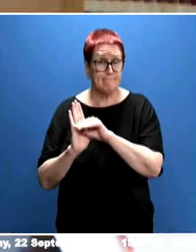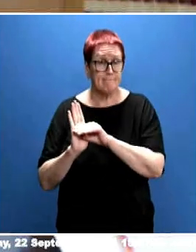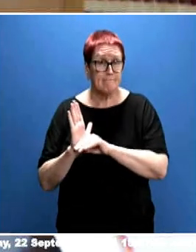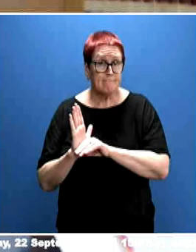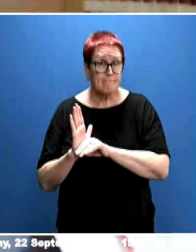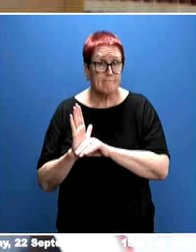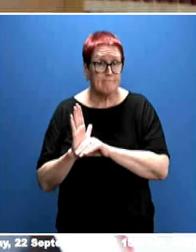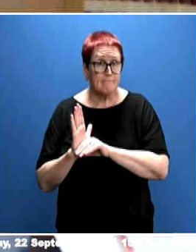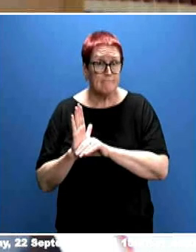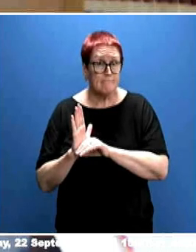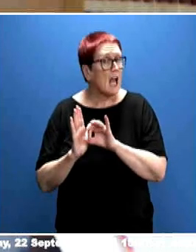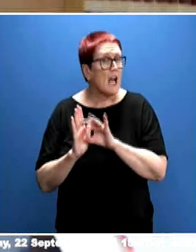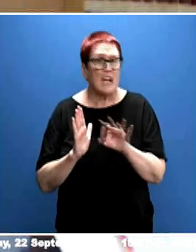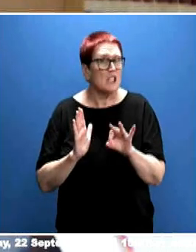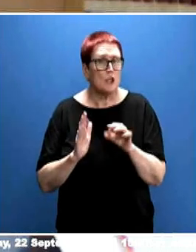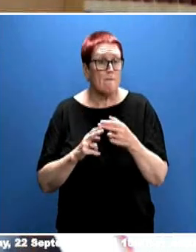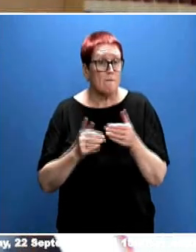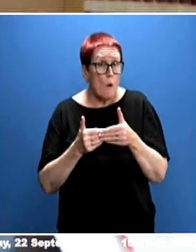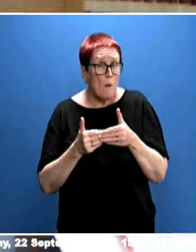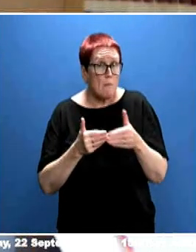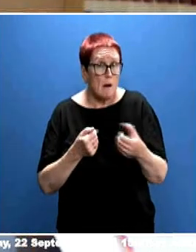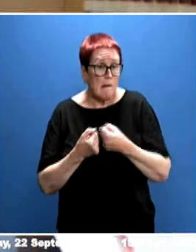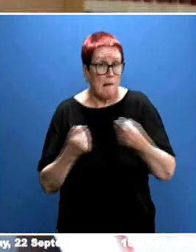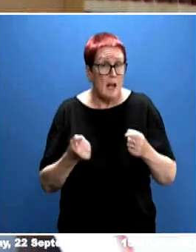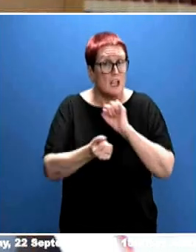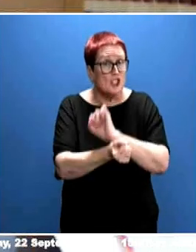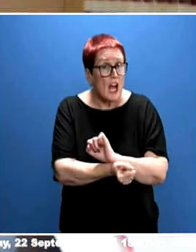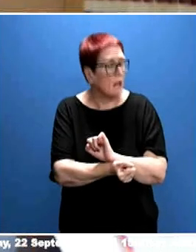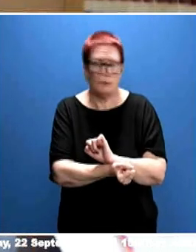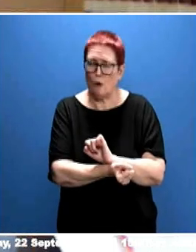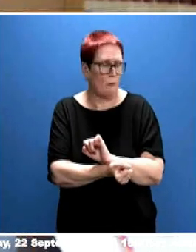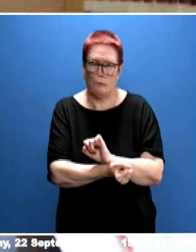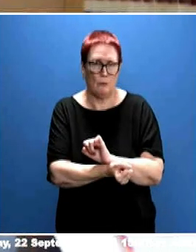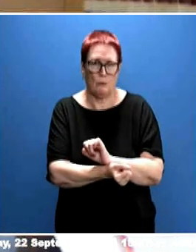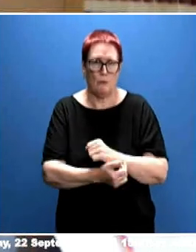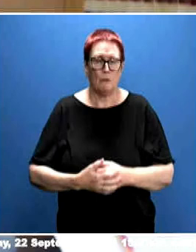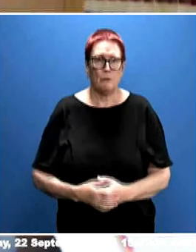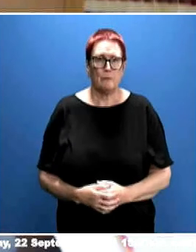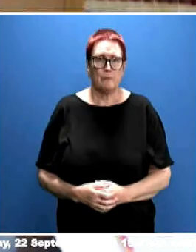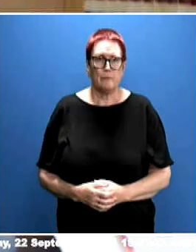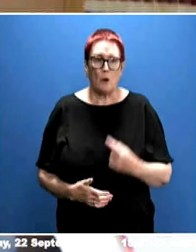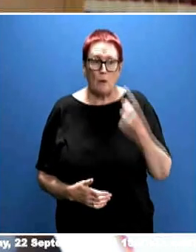detention, it is because we consider that at that point in time, there is the